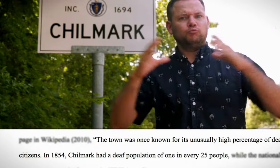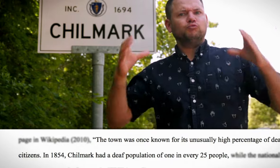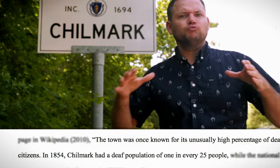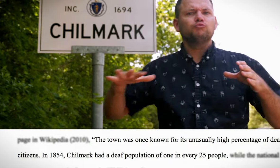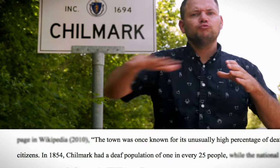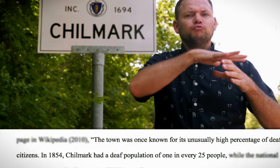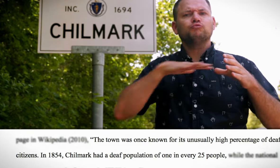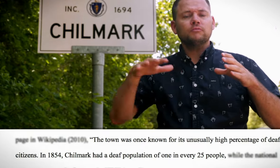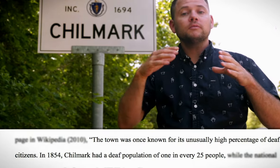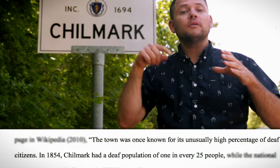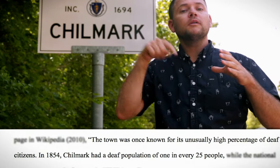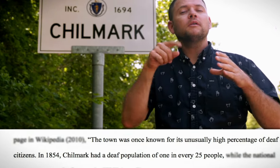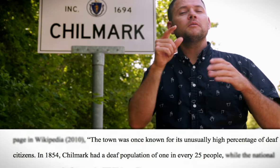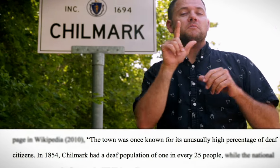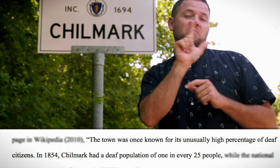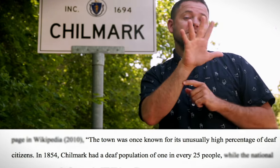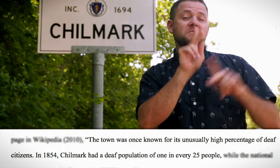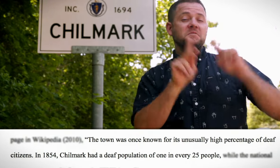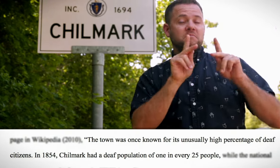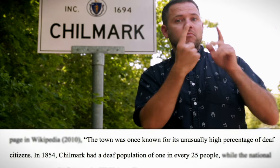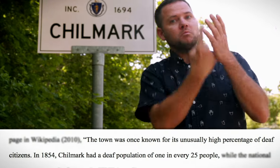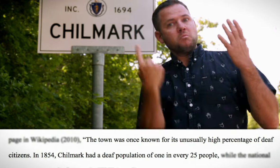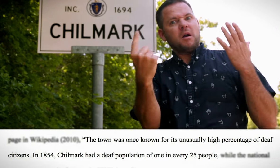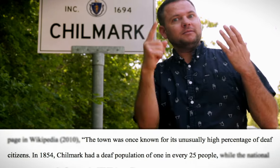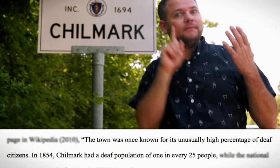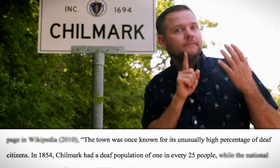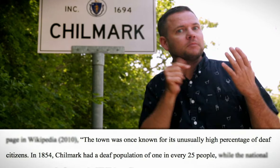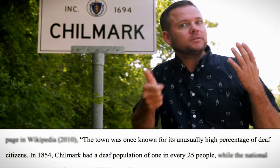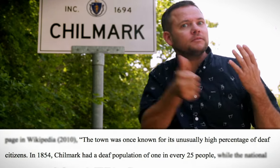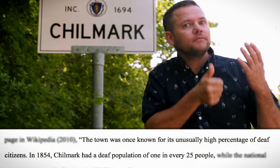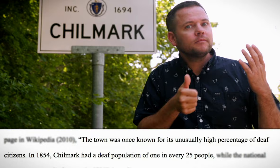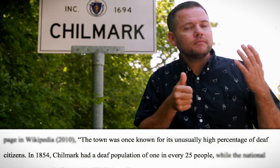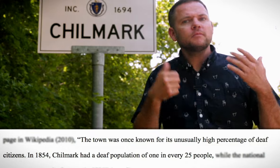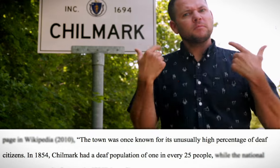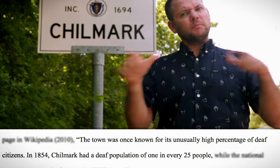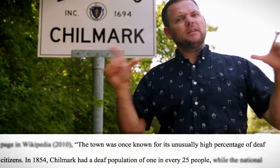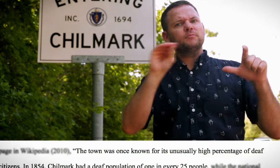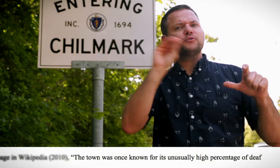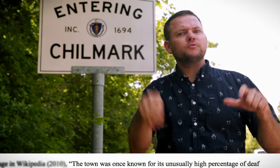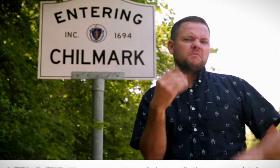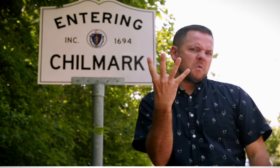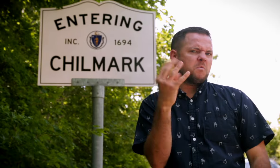Within the population of the town, about 1 out of 25 people were deaf.